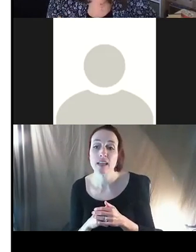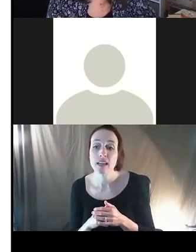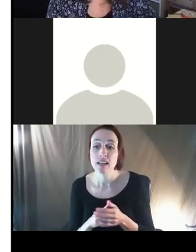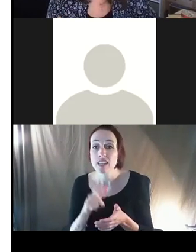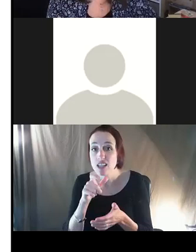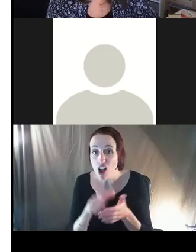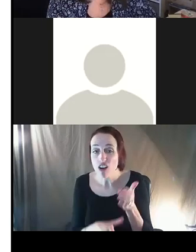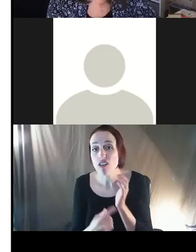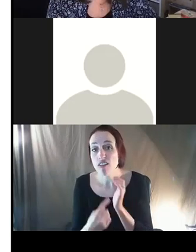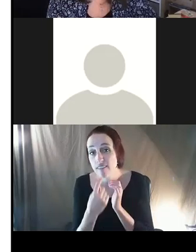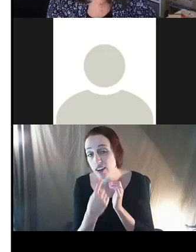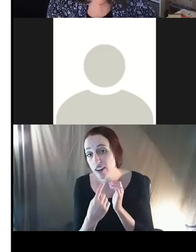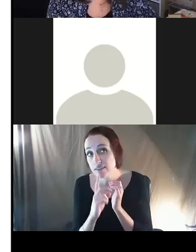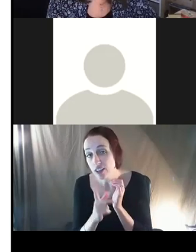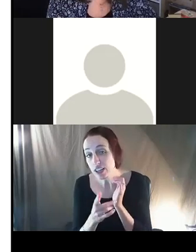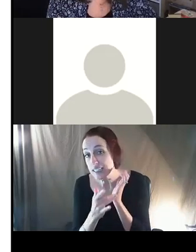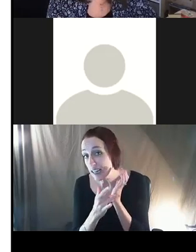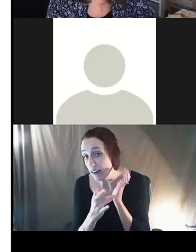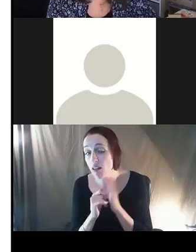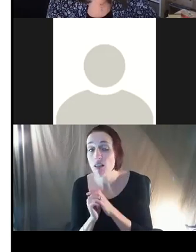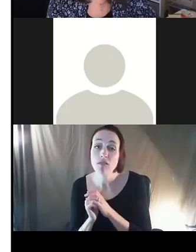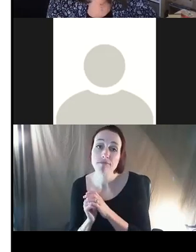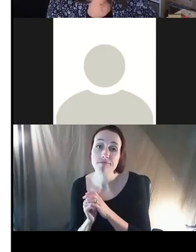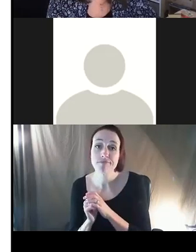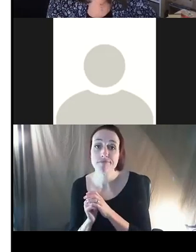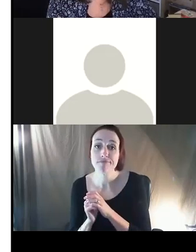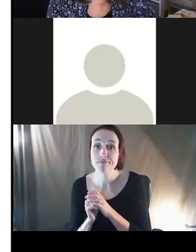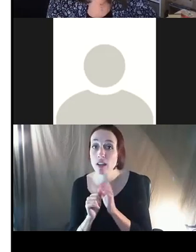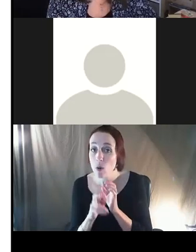If it's a general article talking about the story